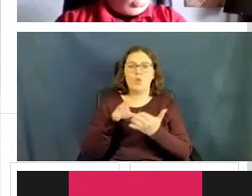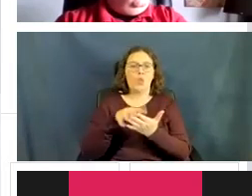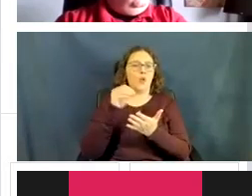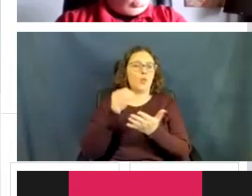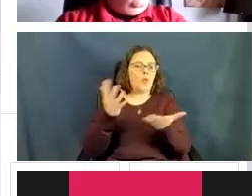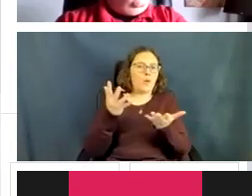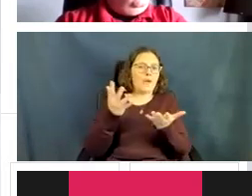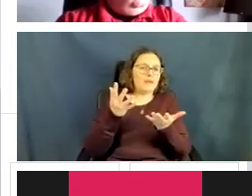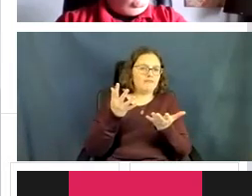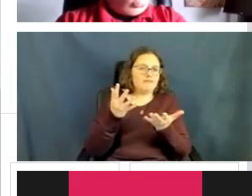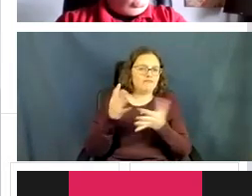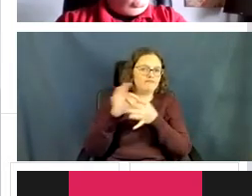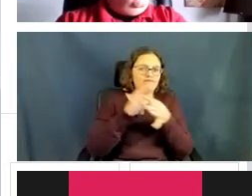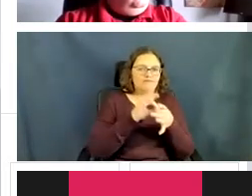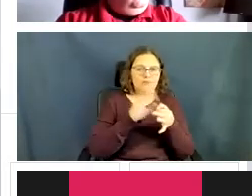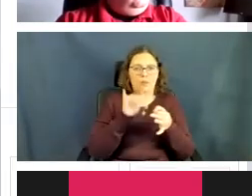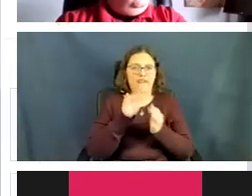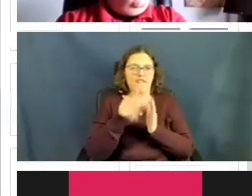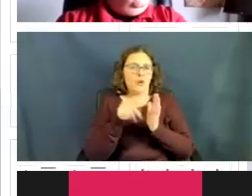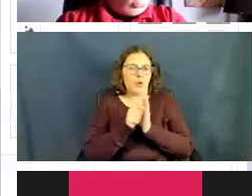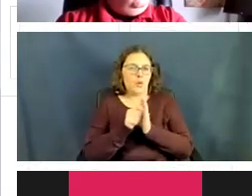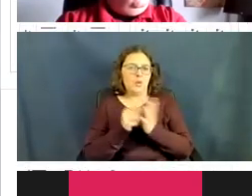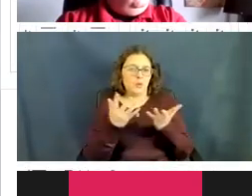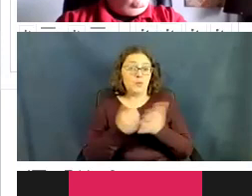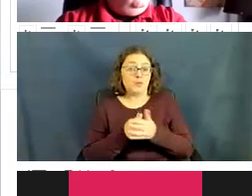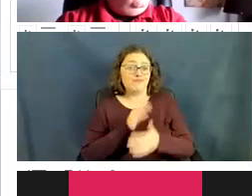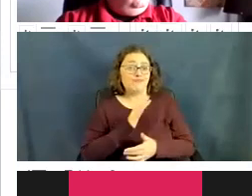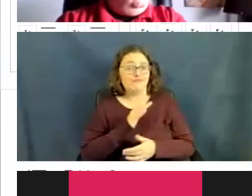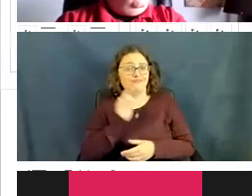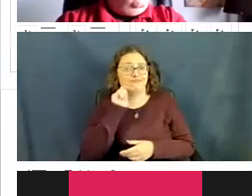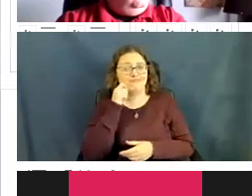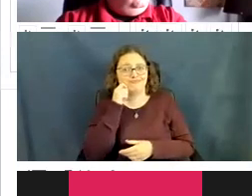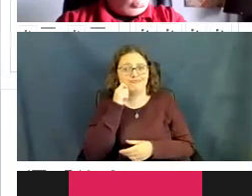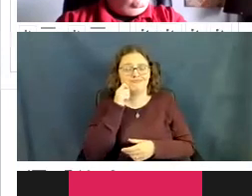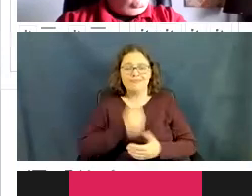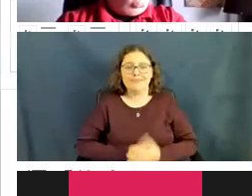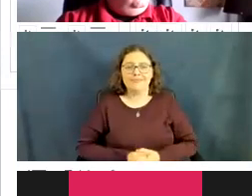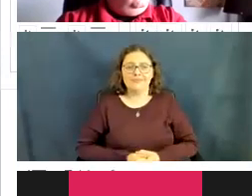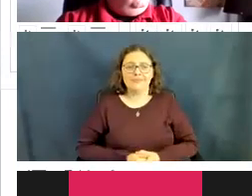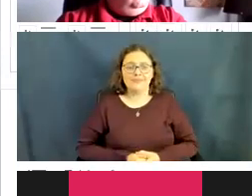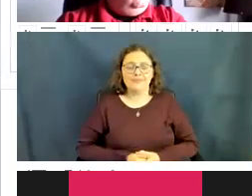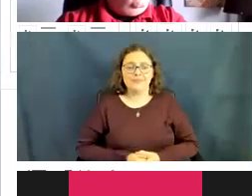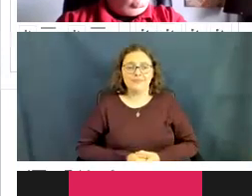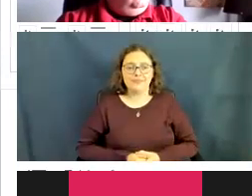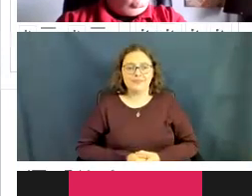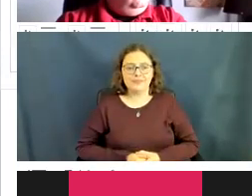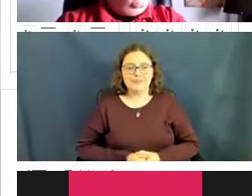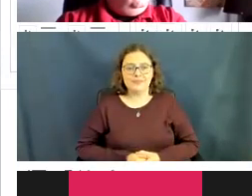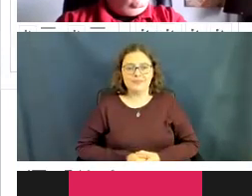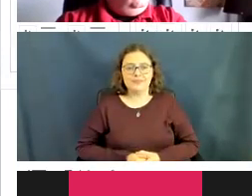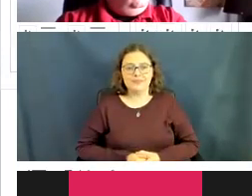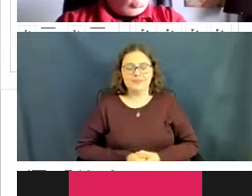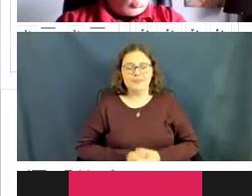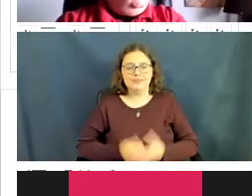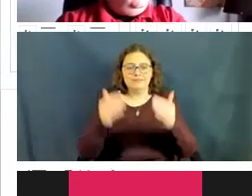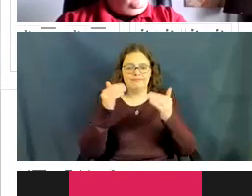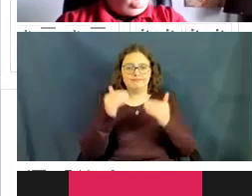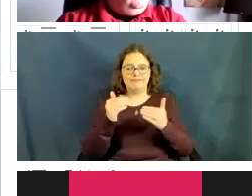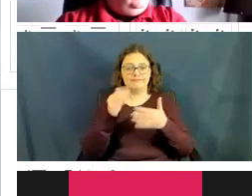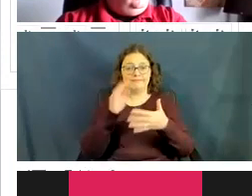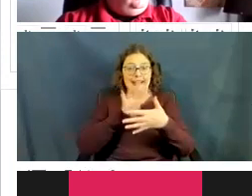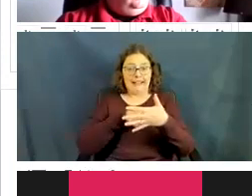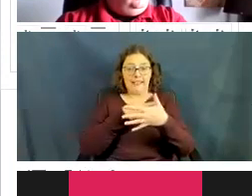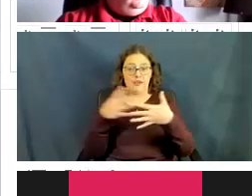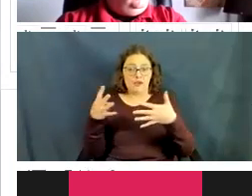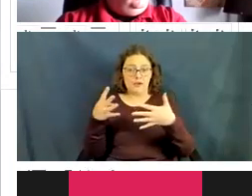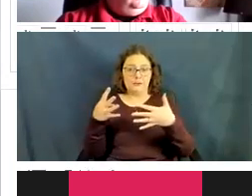It's PowerPoint, so remember, you can't click on it and go like you did with your drive